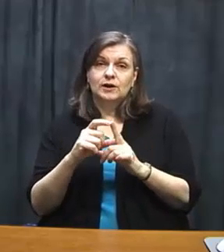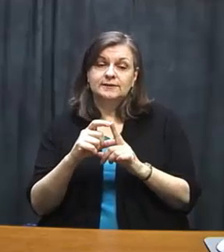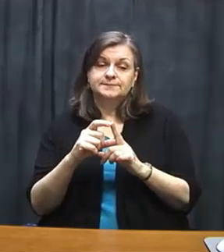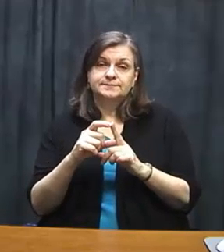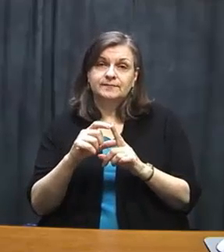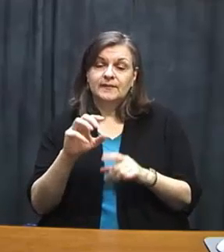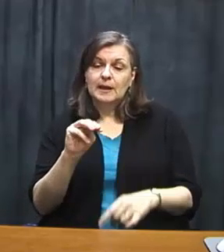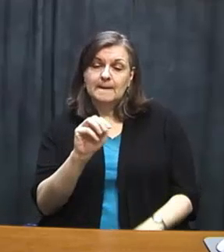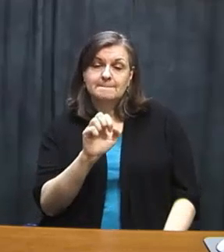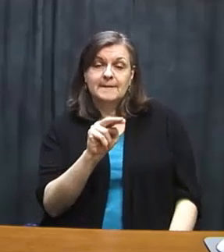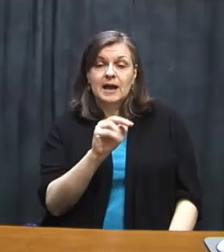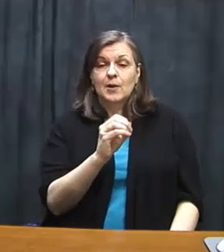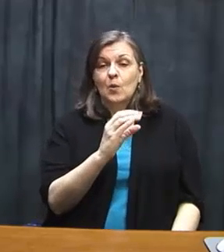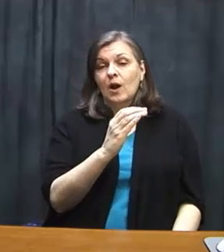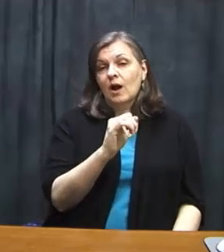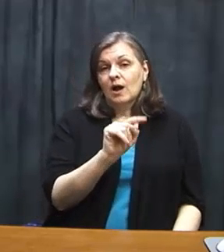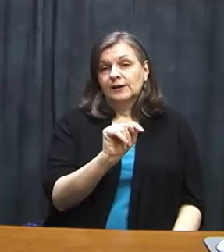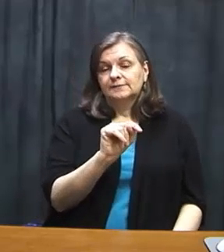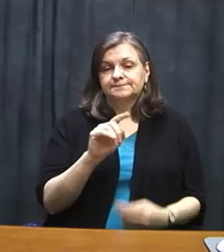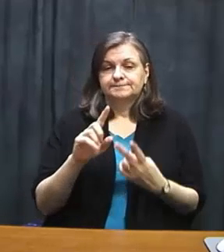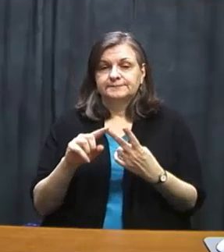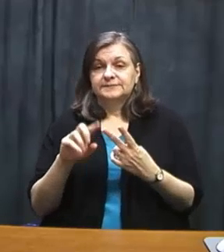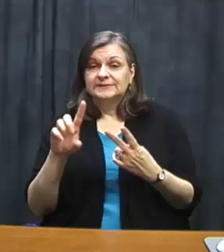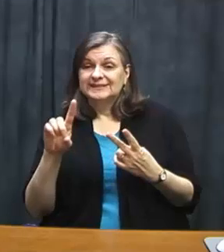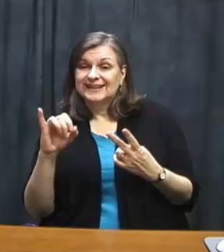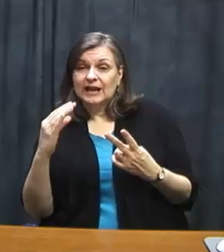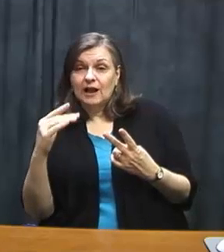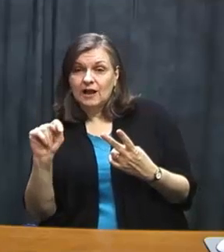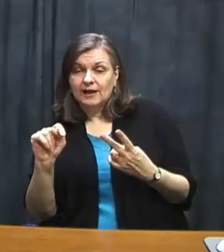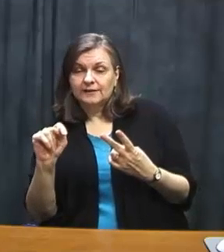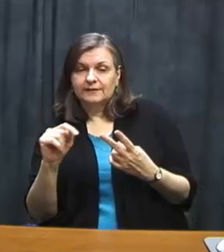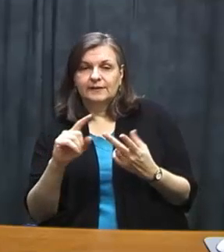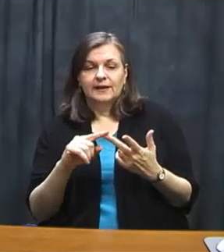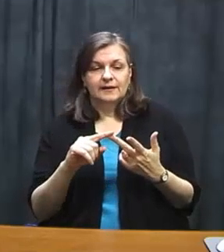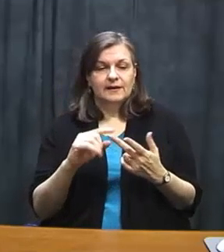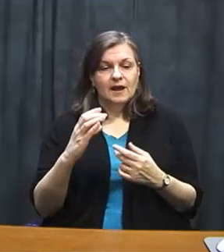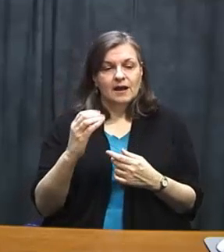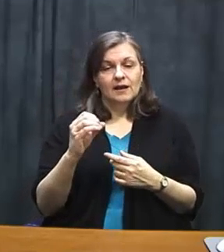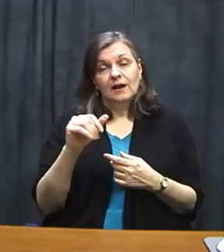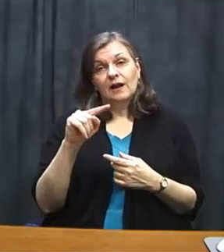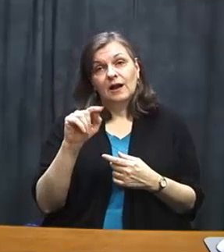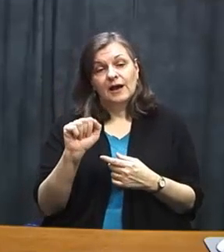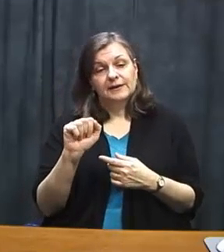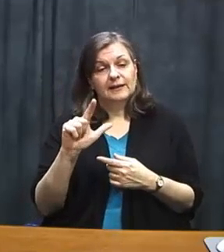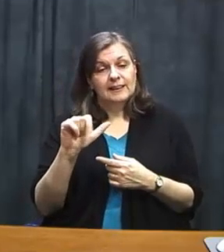monocot and dicot and these cotyledon structures